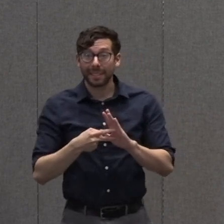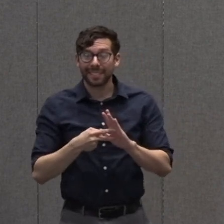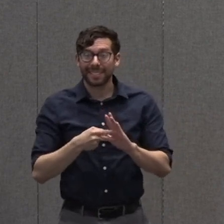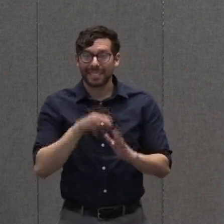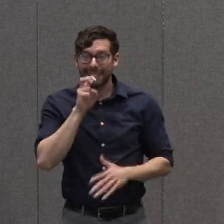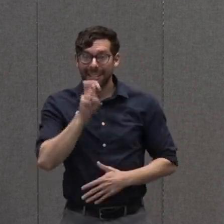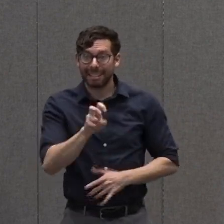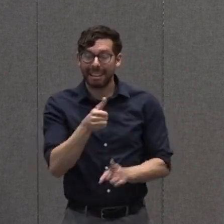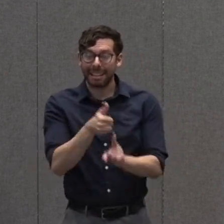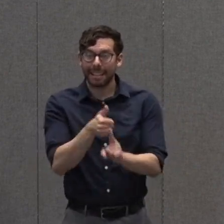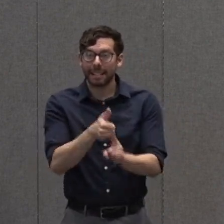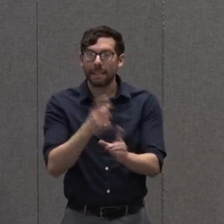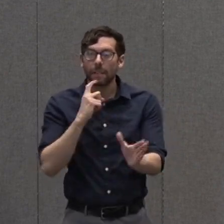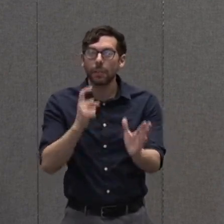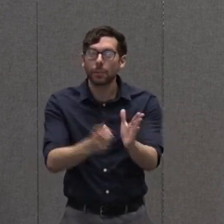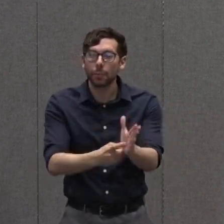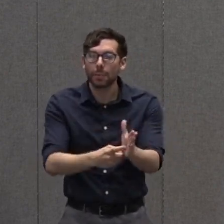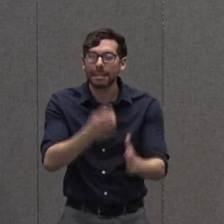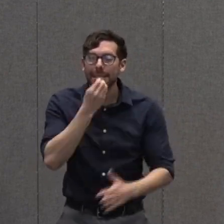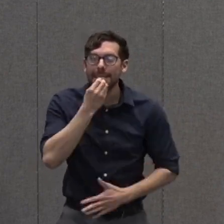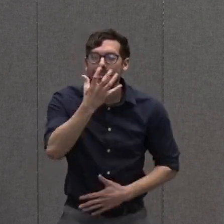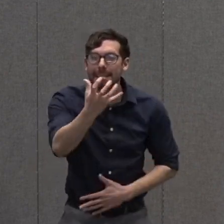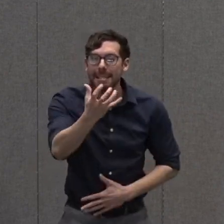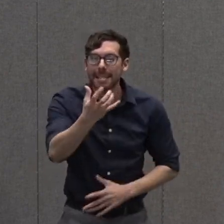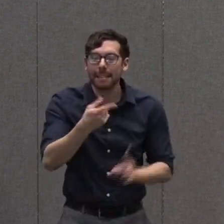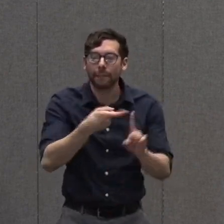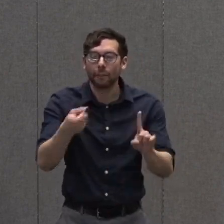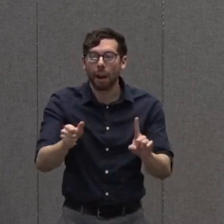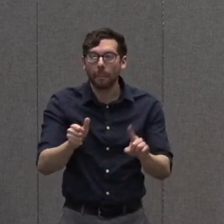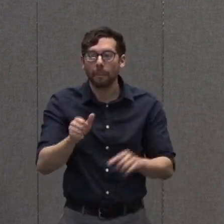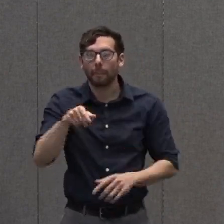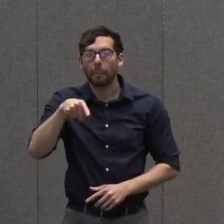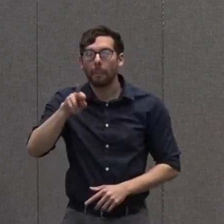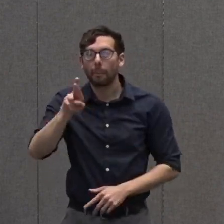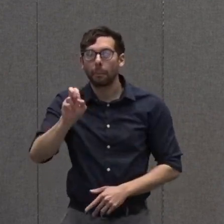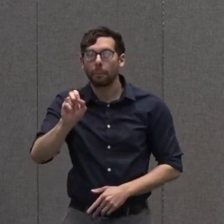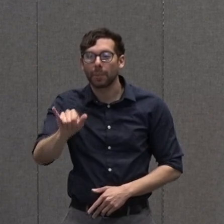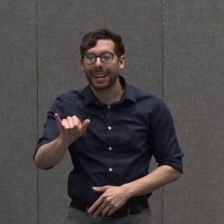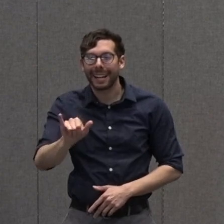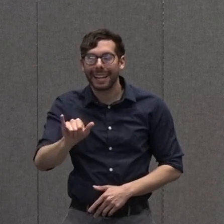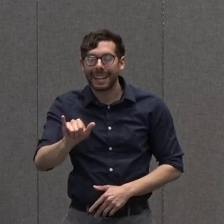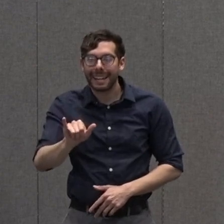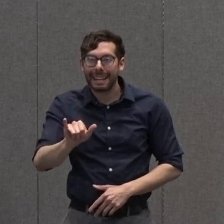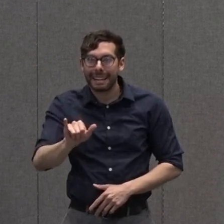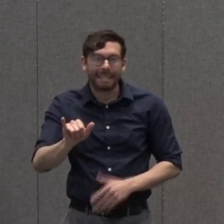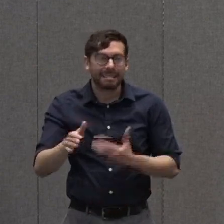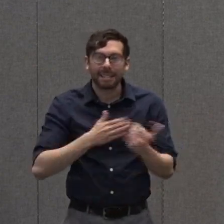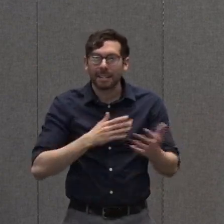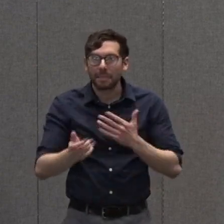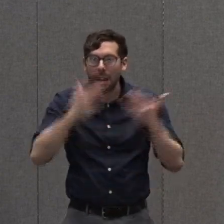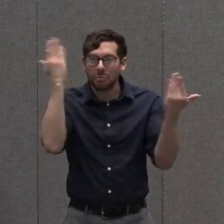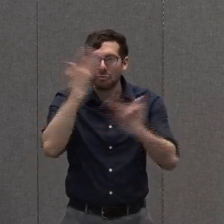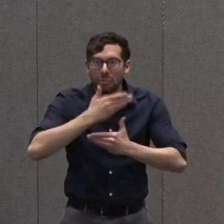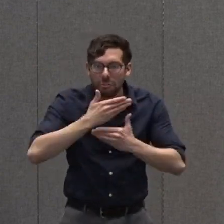given off by its prey, in total darkness, making them wonderful night hunters. So it doesn't have to see it, 'cause it can smell it,